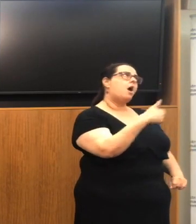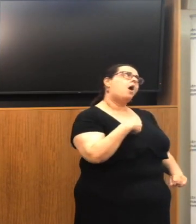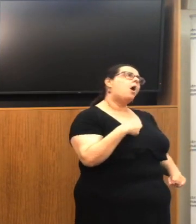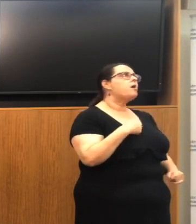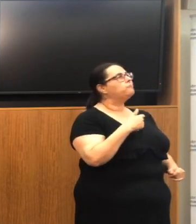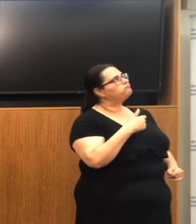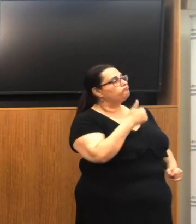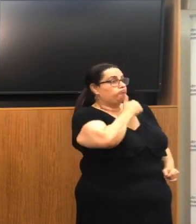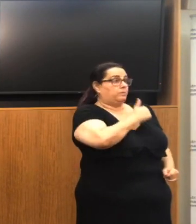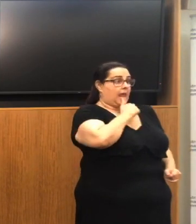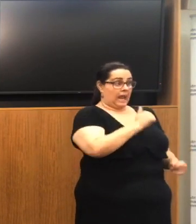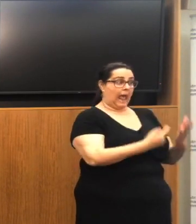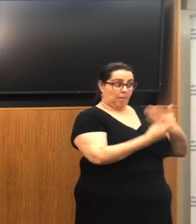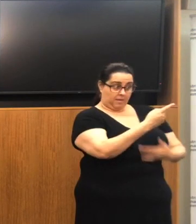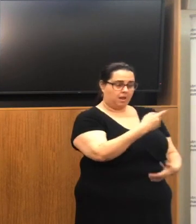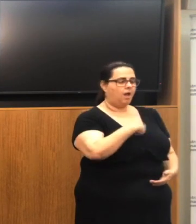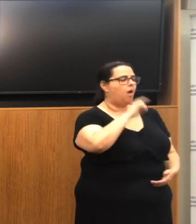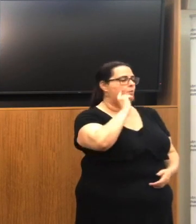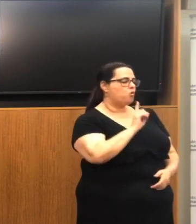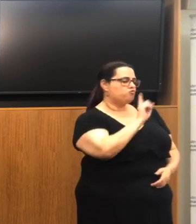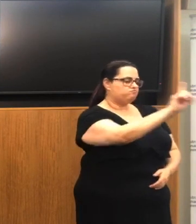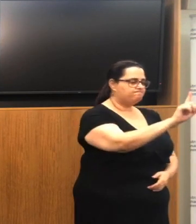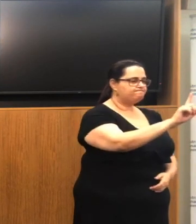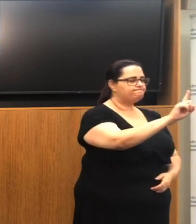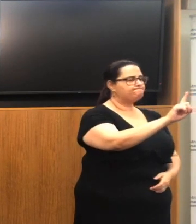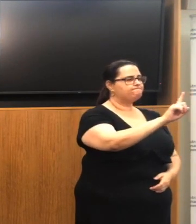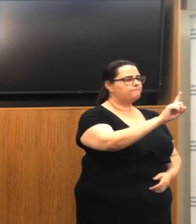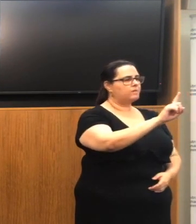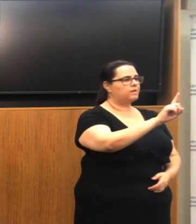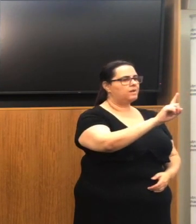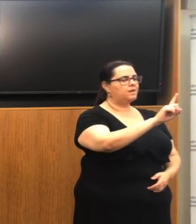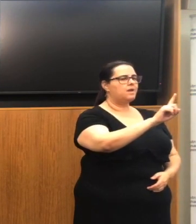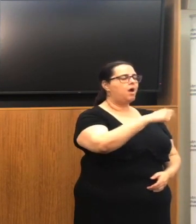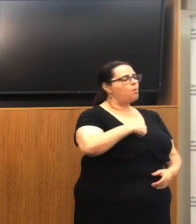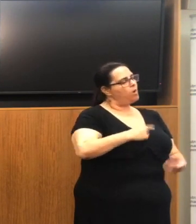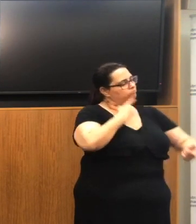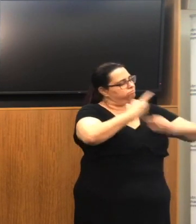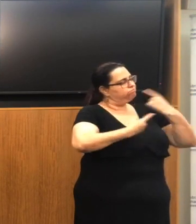just address a bit of the difference, what it means.